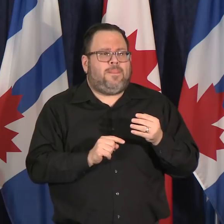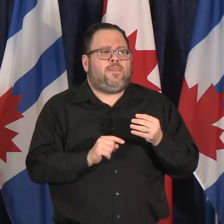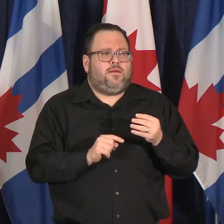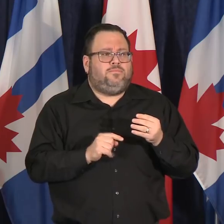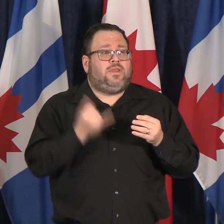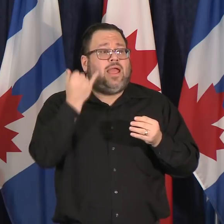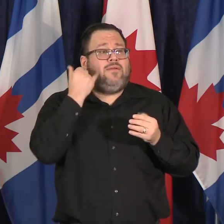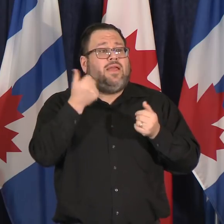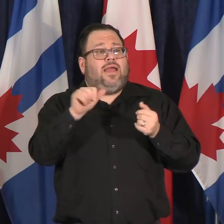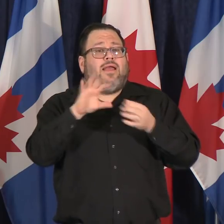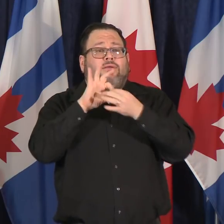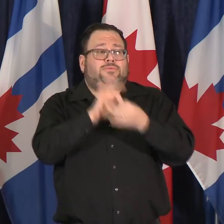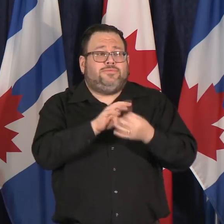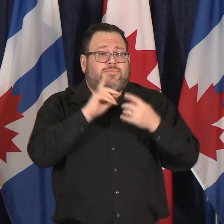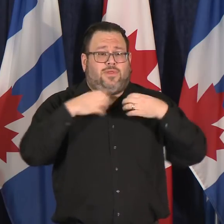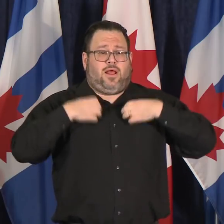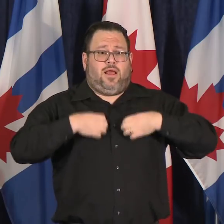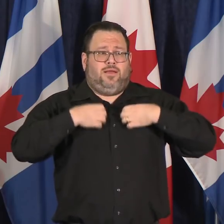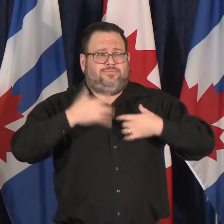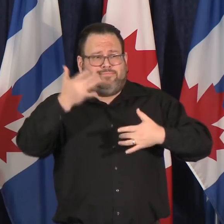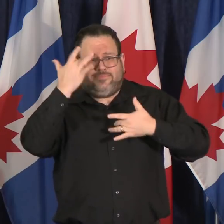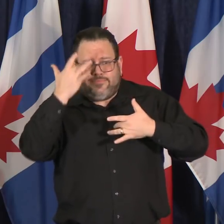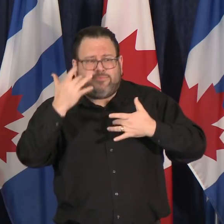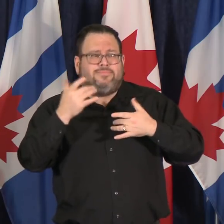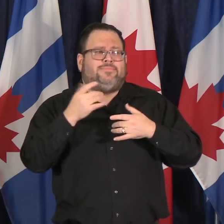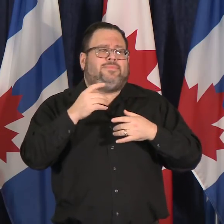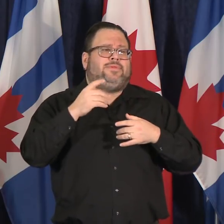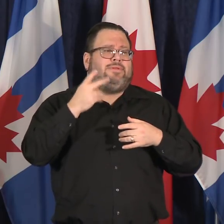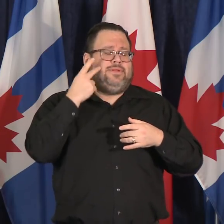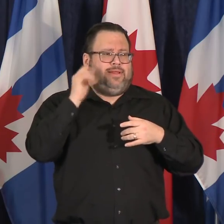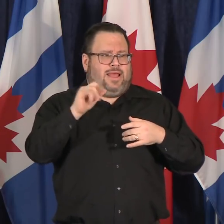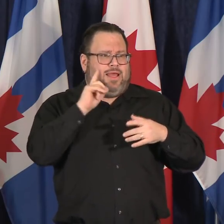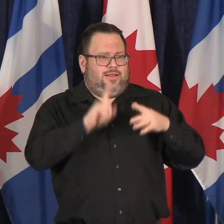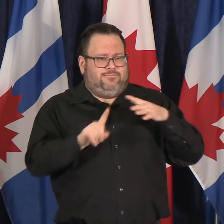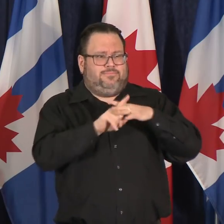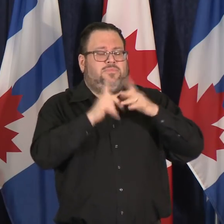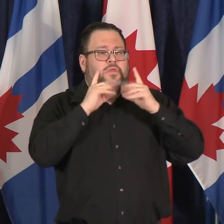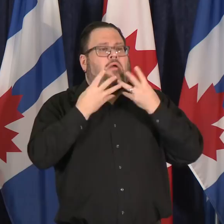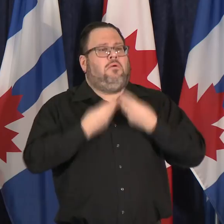so we shouldn't be surprised that there might be the possibility of a second